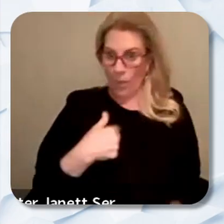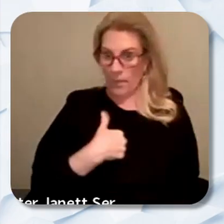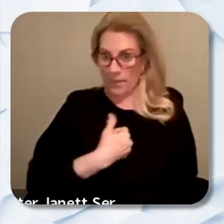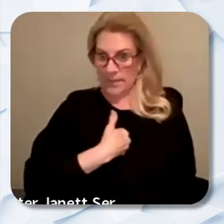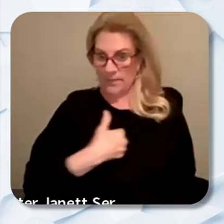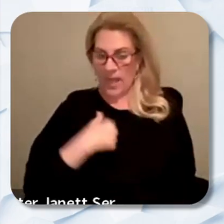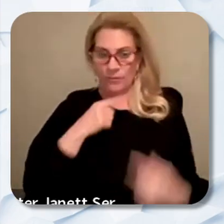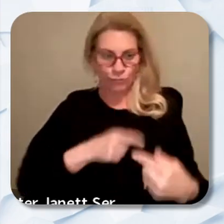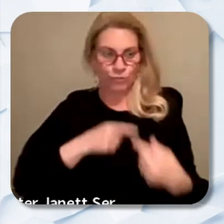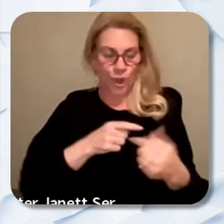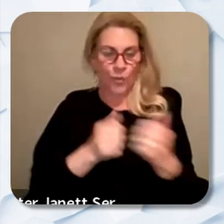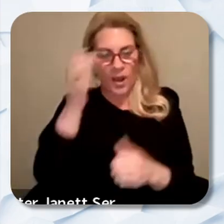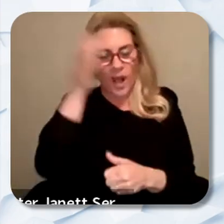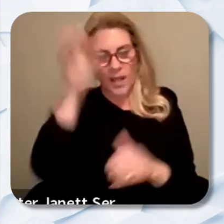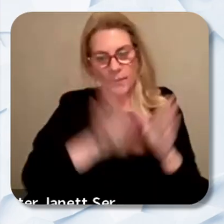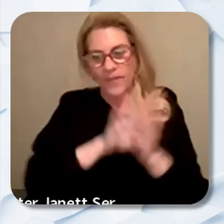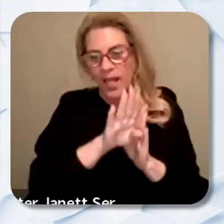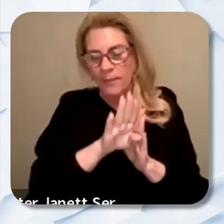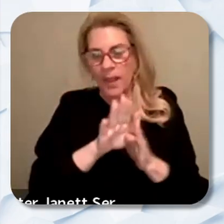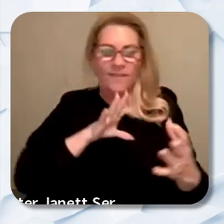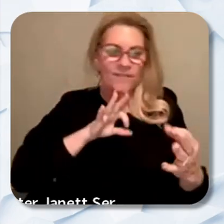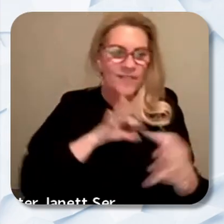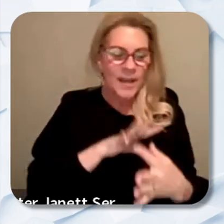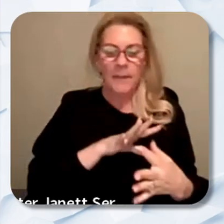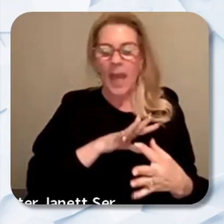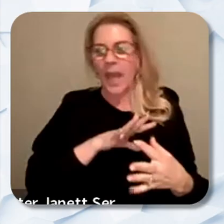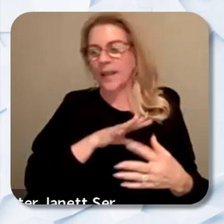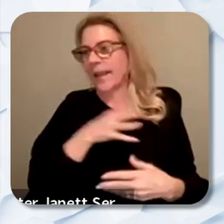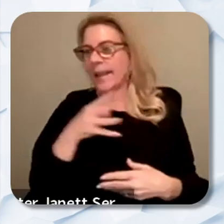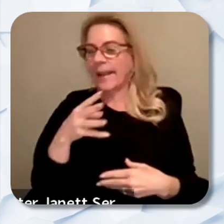struggling you know with concept development and the feedback loops and getting children in